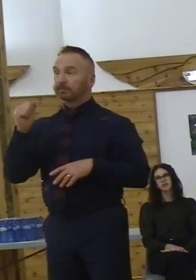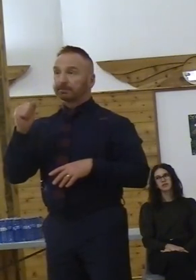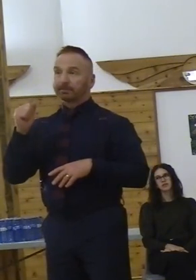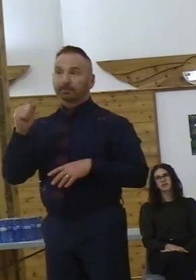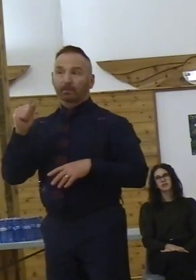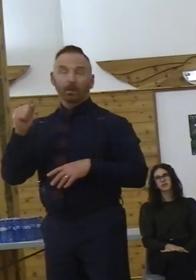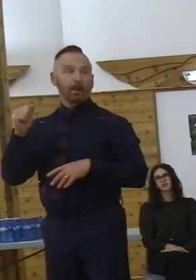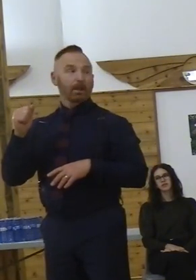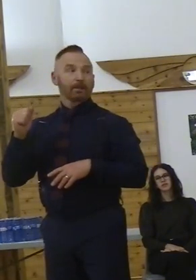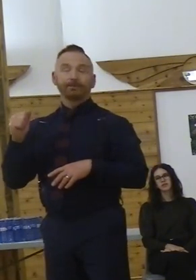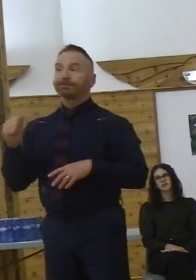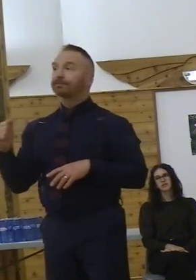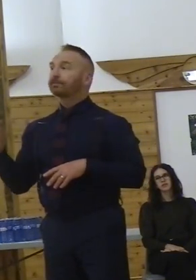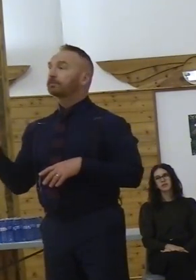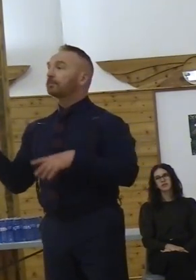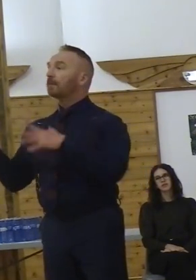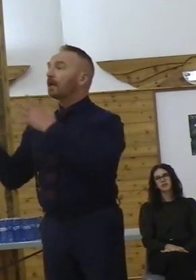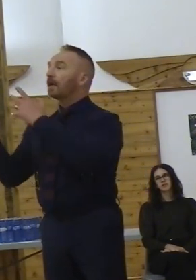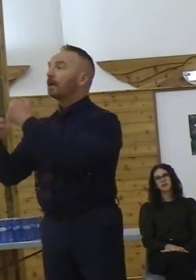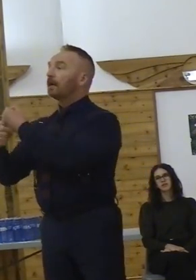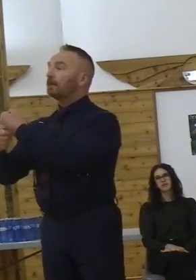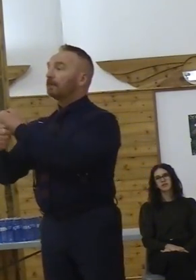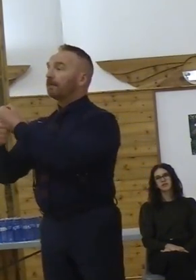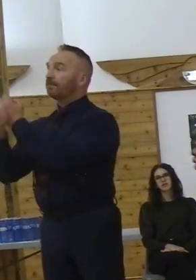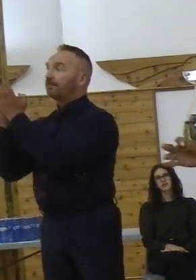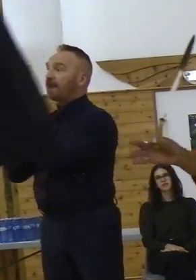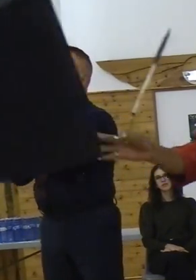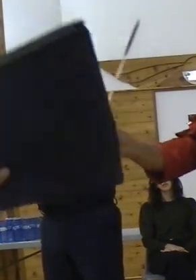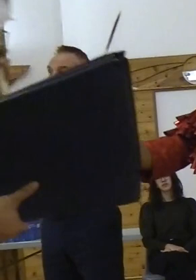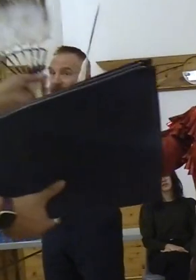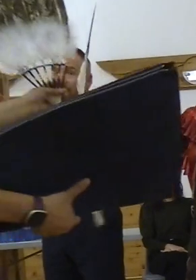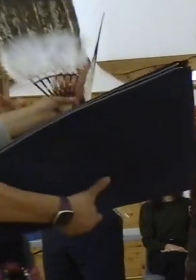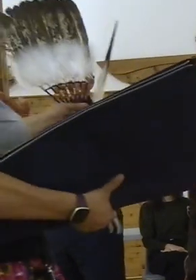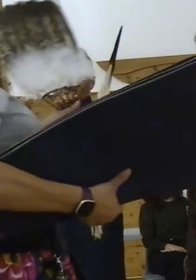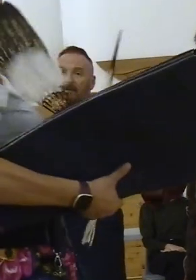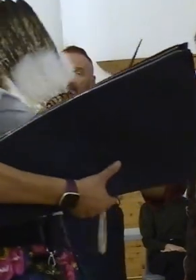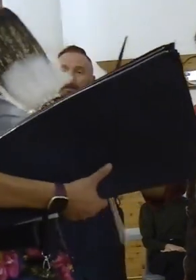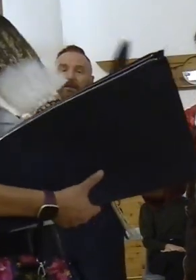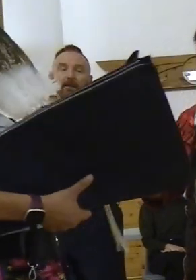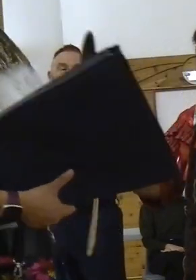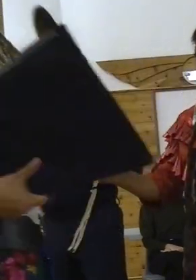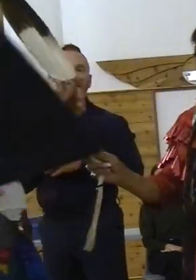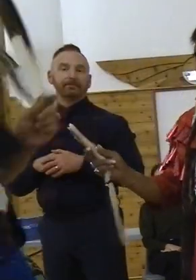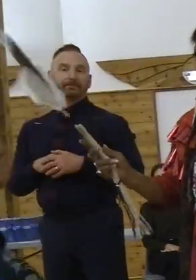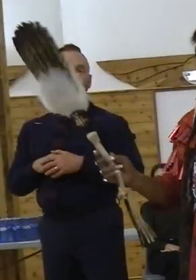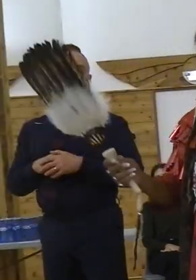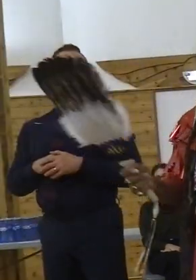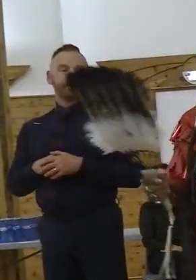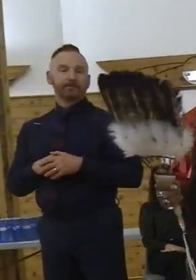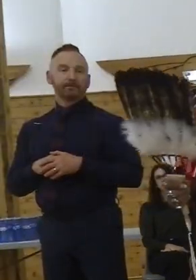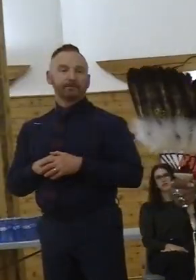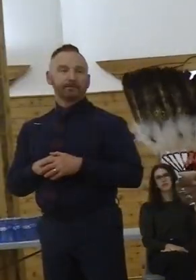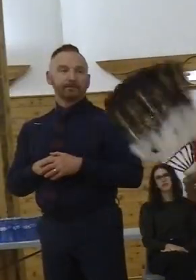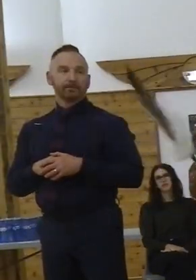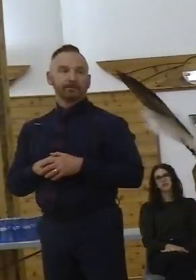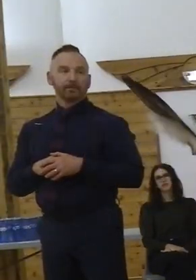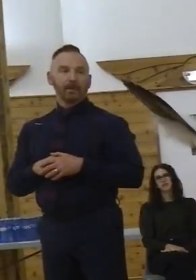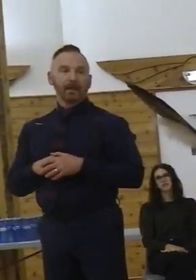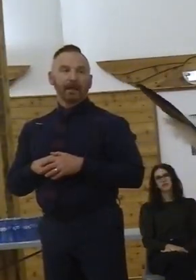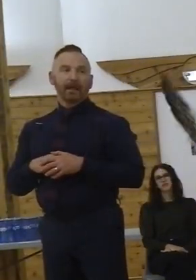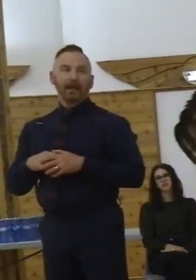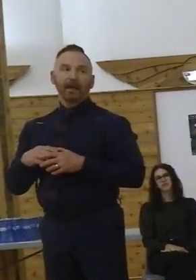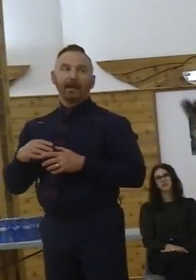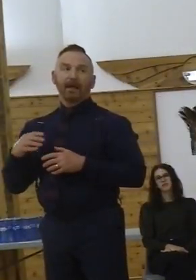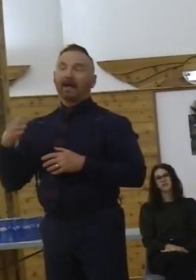I was totally, I was totally, this is the time that I was depicted to dance within my